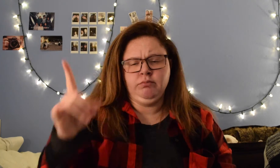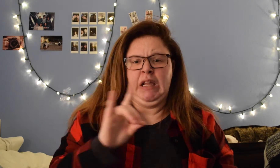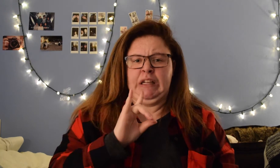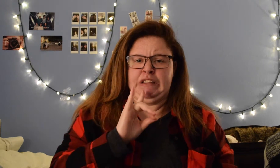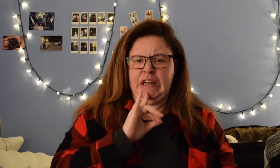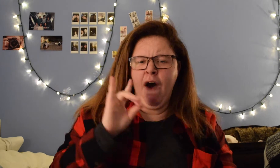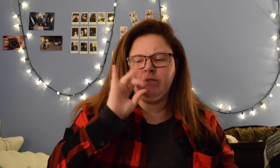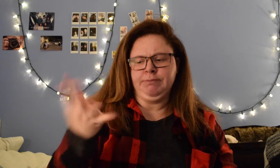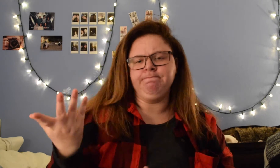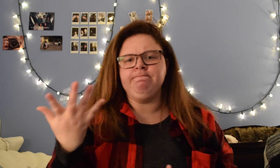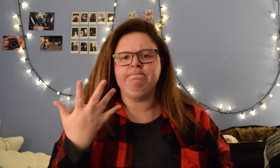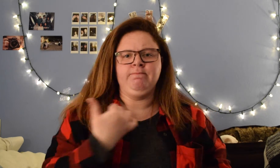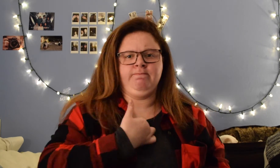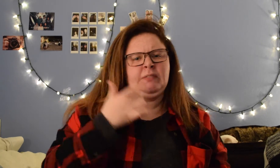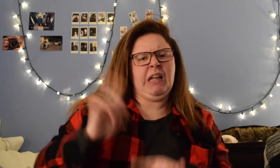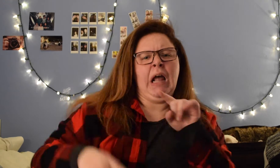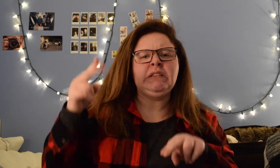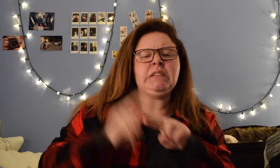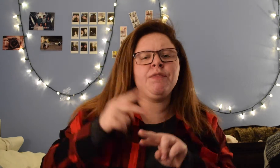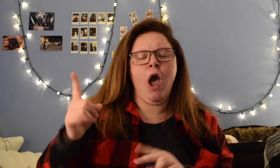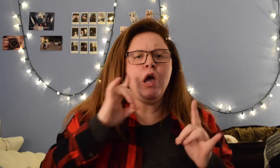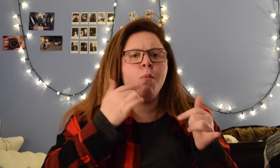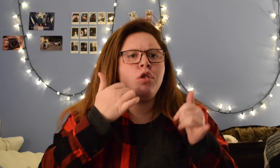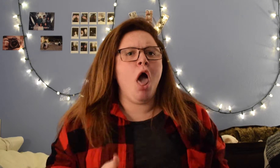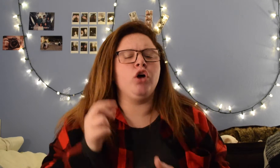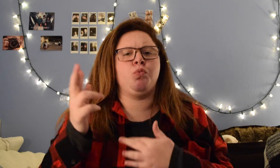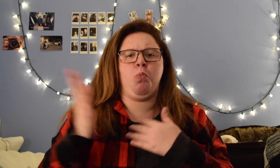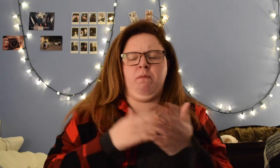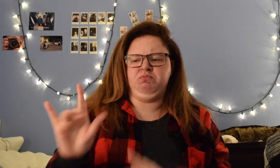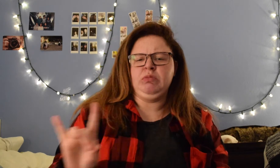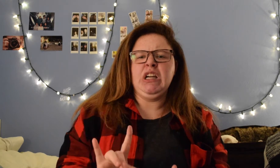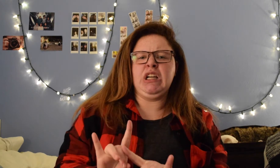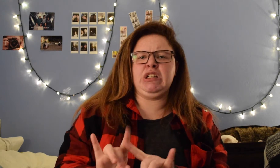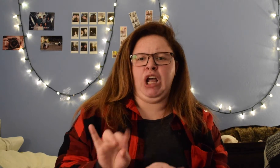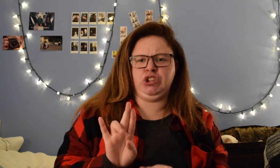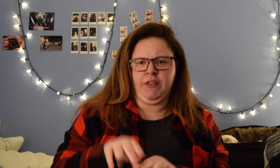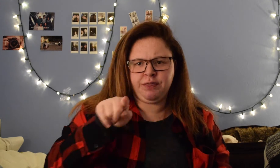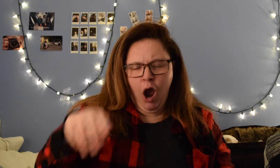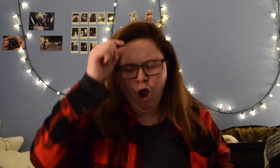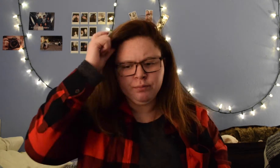He said for deaf people like me or hearing loss aren't allowed to sit by the exit row